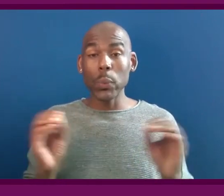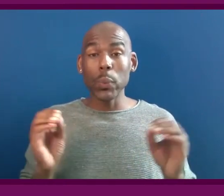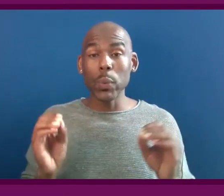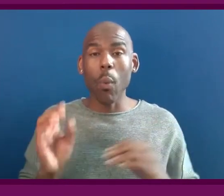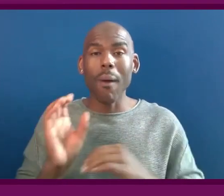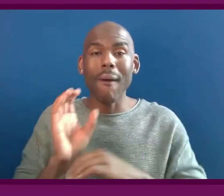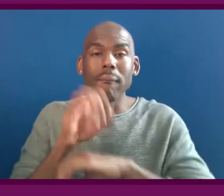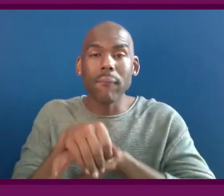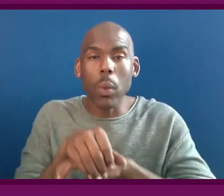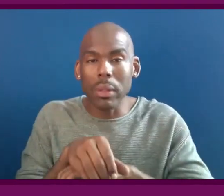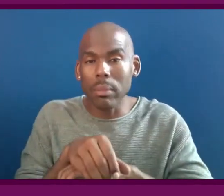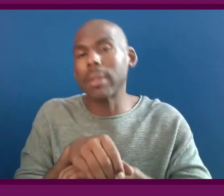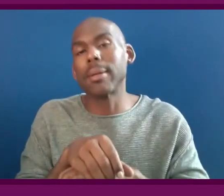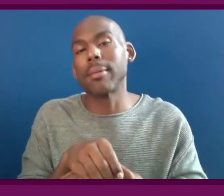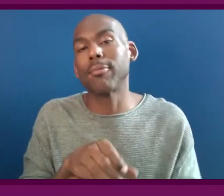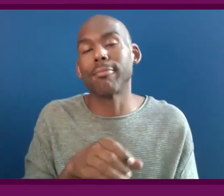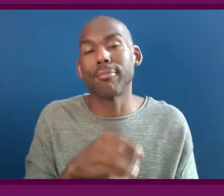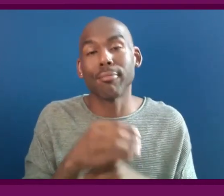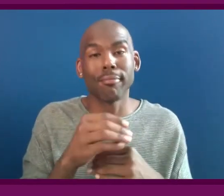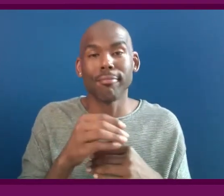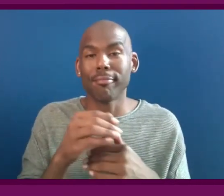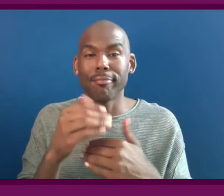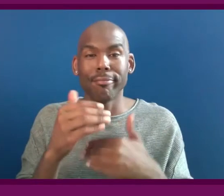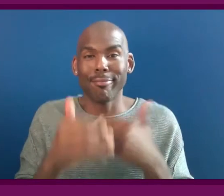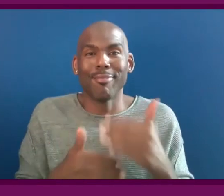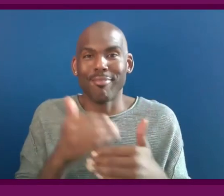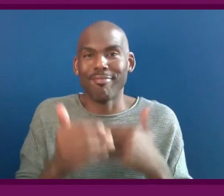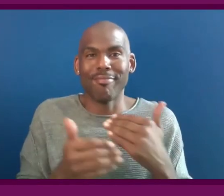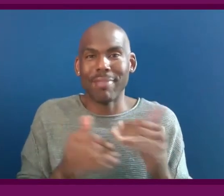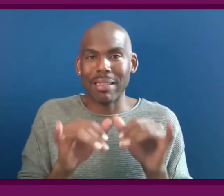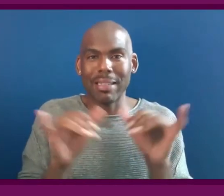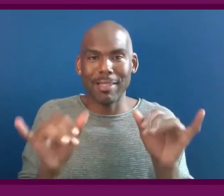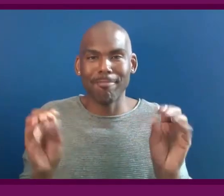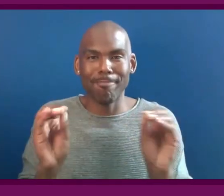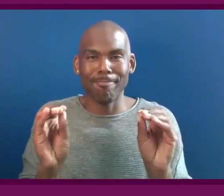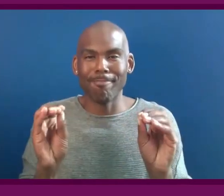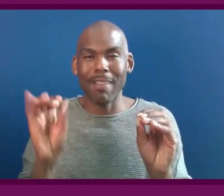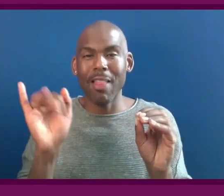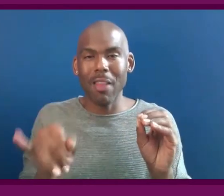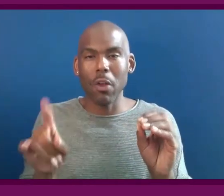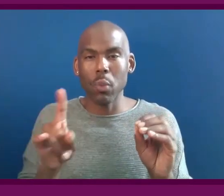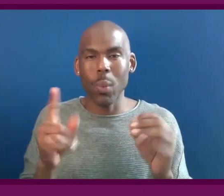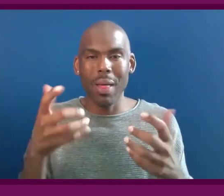enforcement protocol in place. And I think that's where the disconnect is.